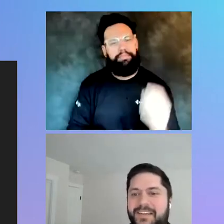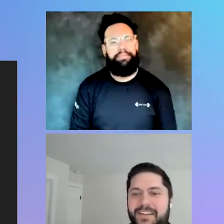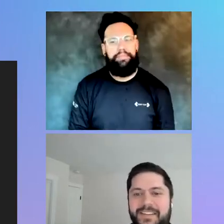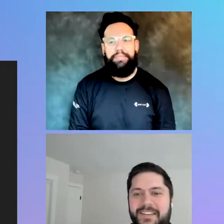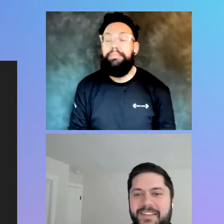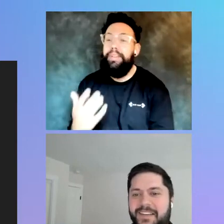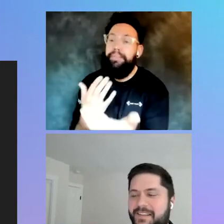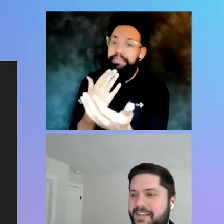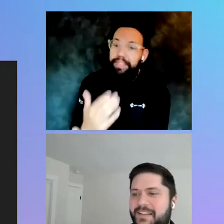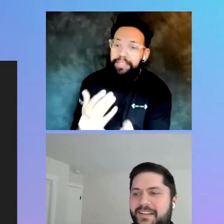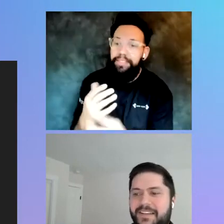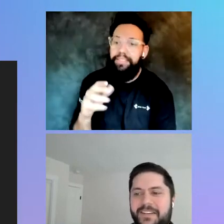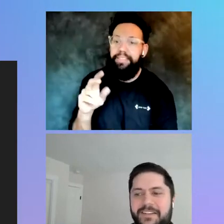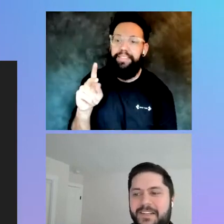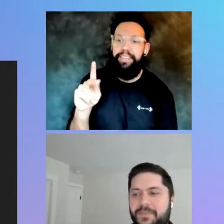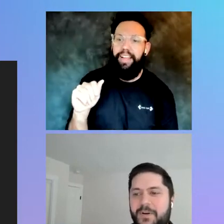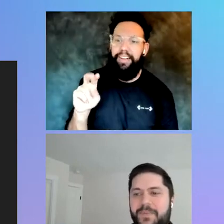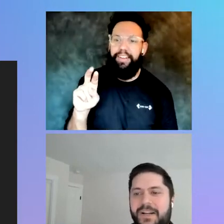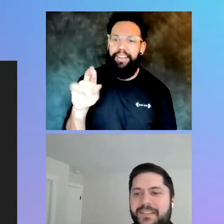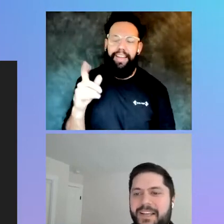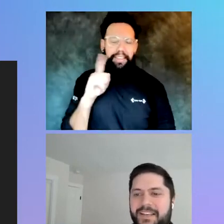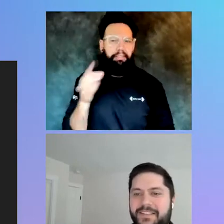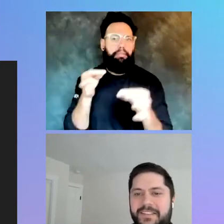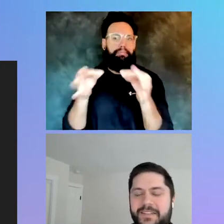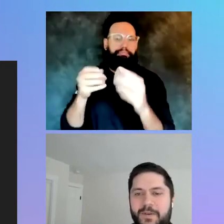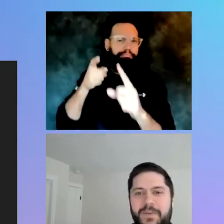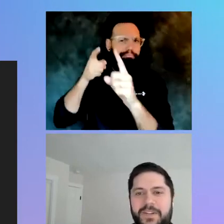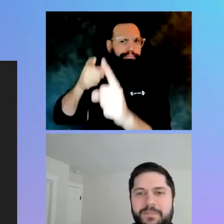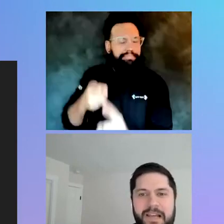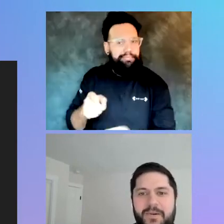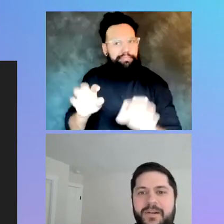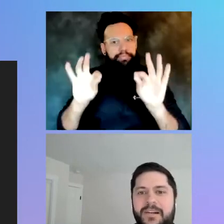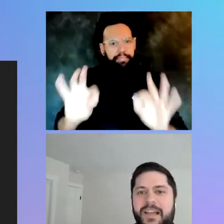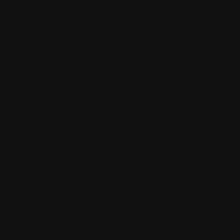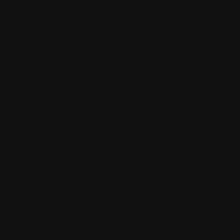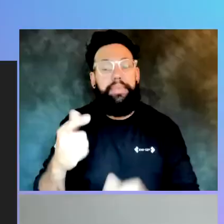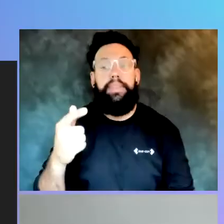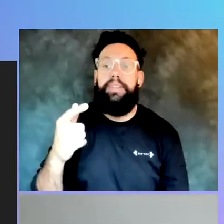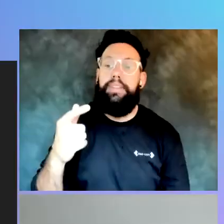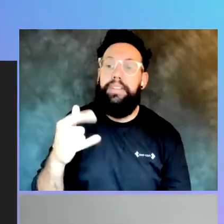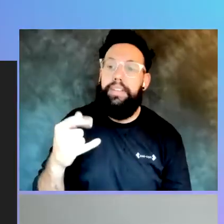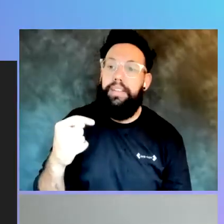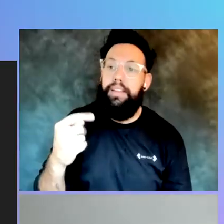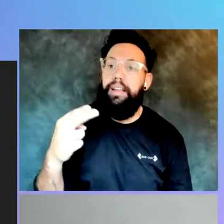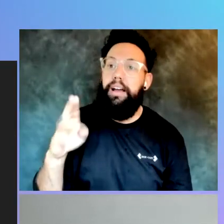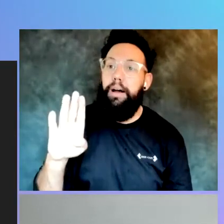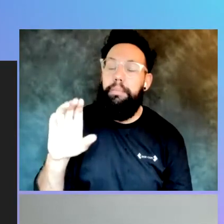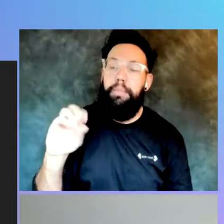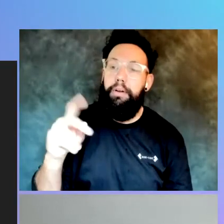Carrie. I think that again, GitHub copilot has so much power